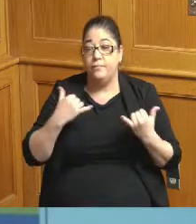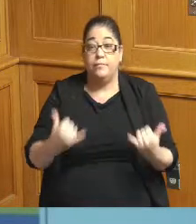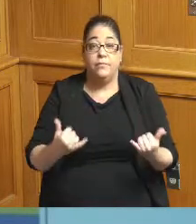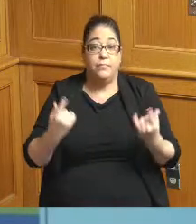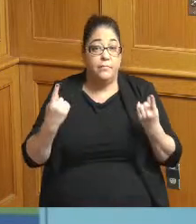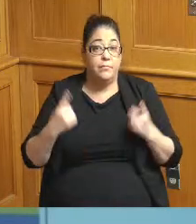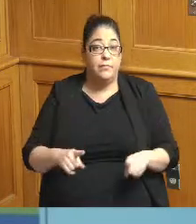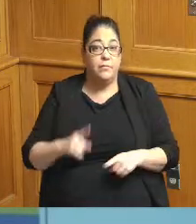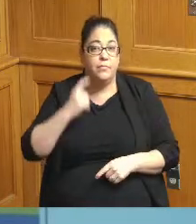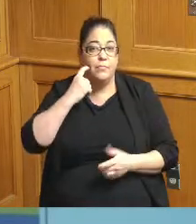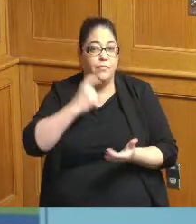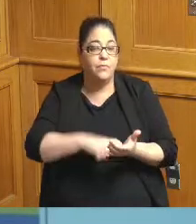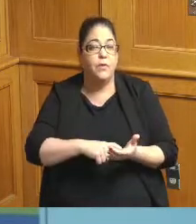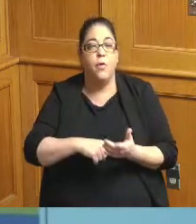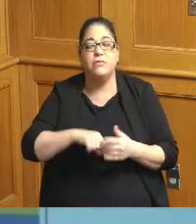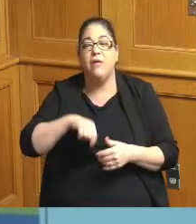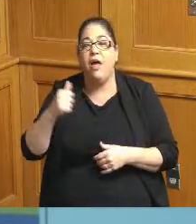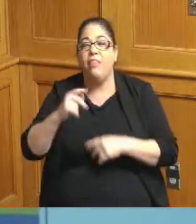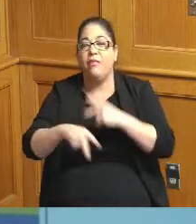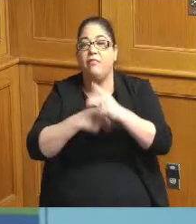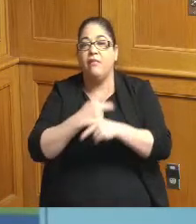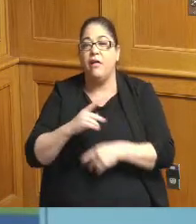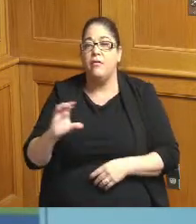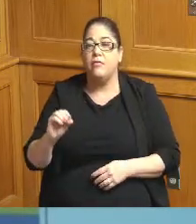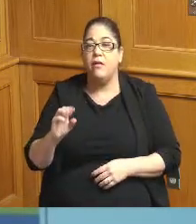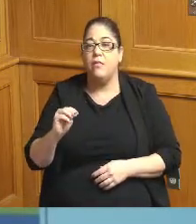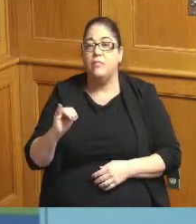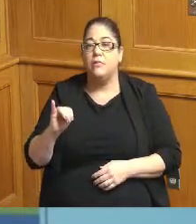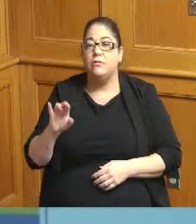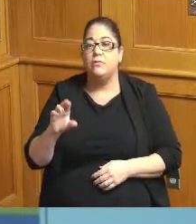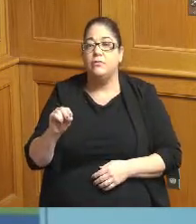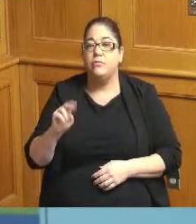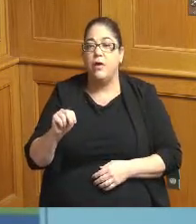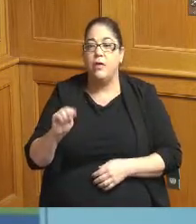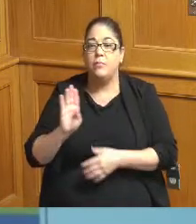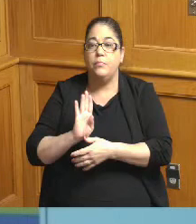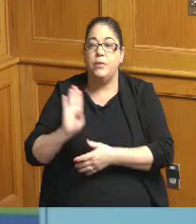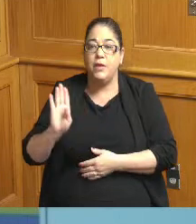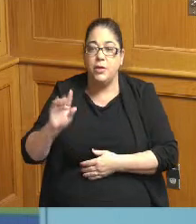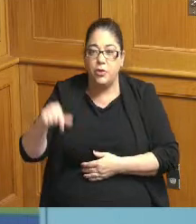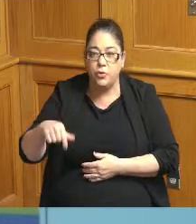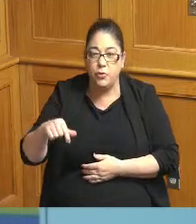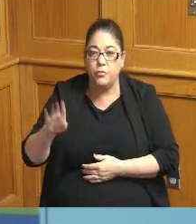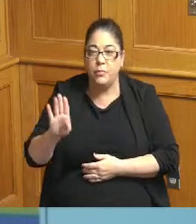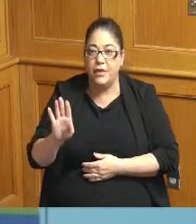continues to be subvariants of Omicron which include the beq and the BF subvariants they